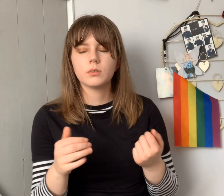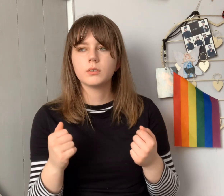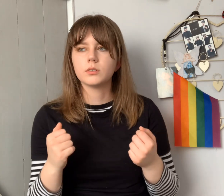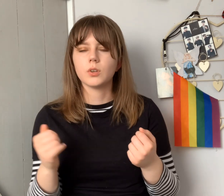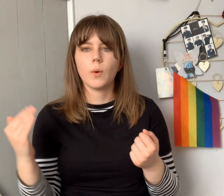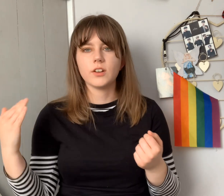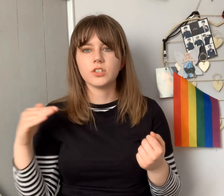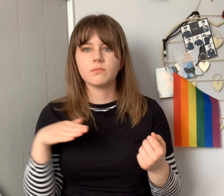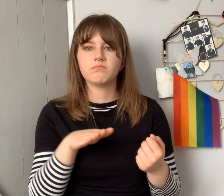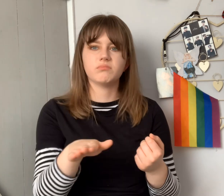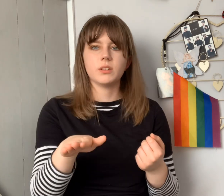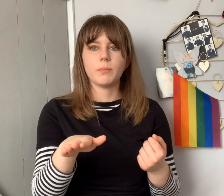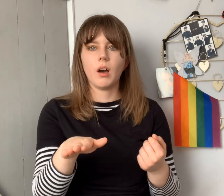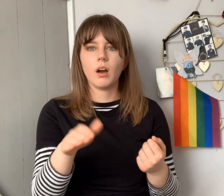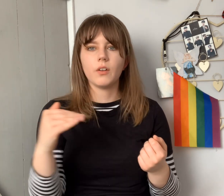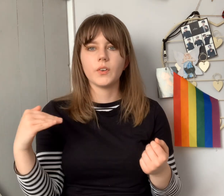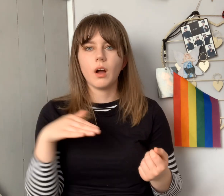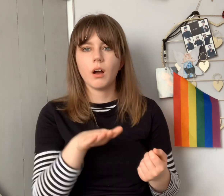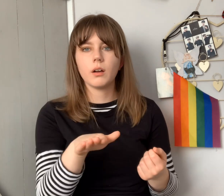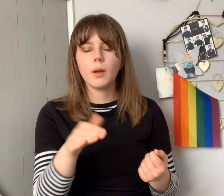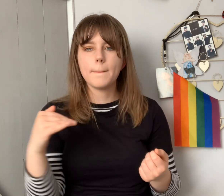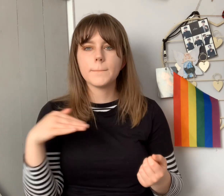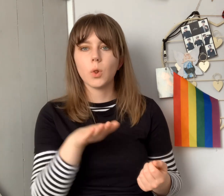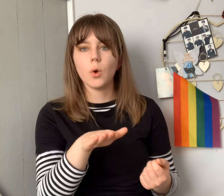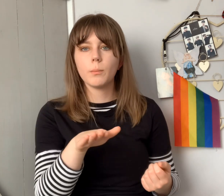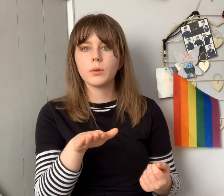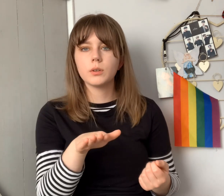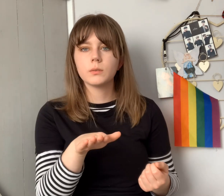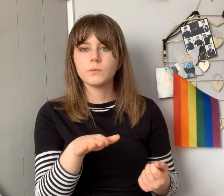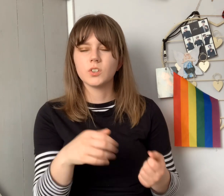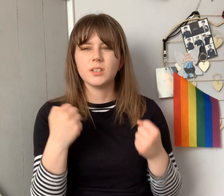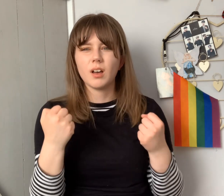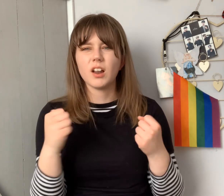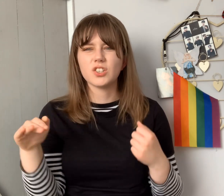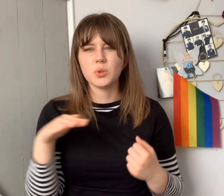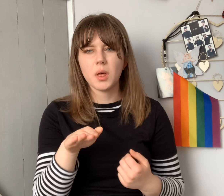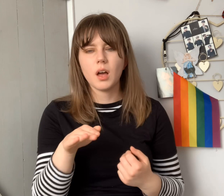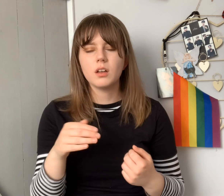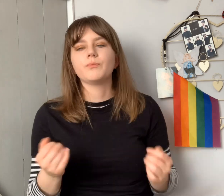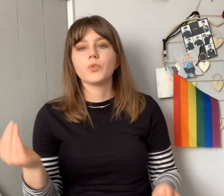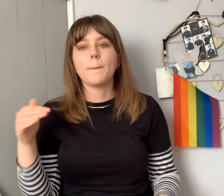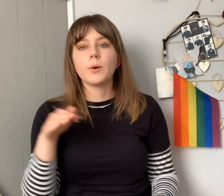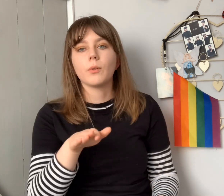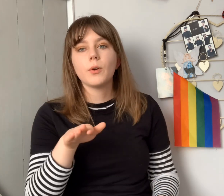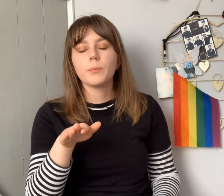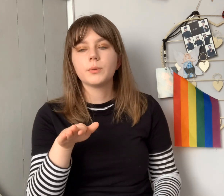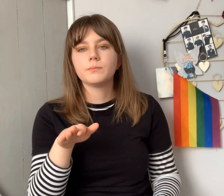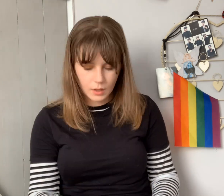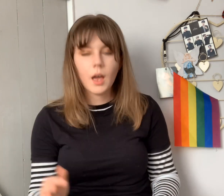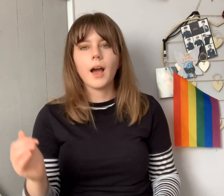So I just did the park of the car Pull up, because it is hard to do that, pull up